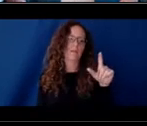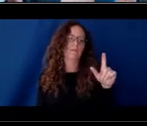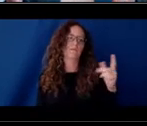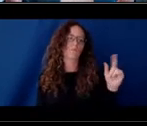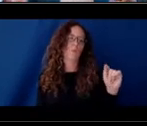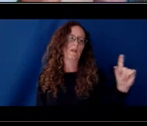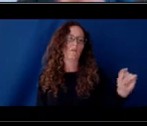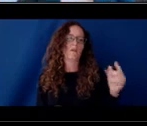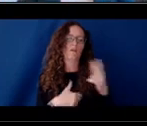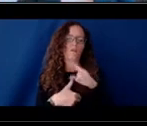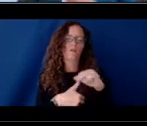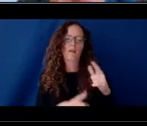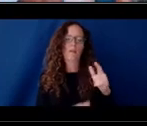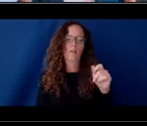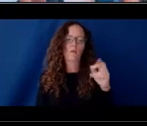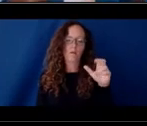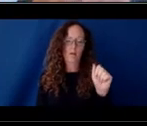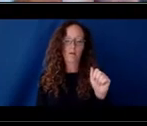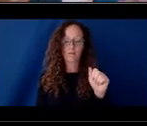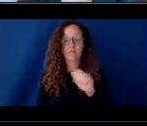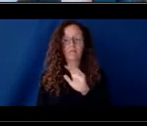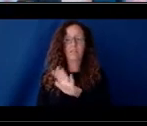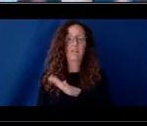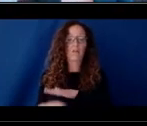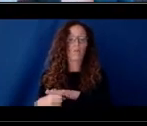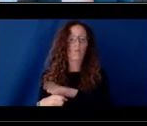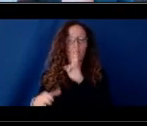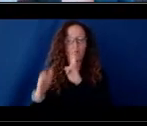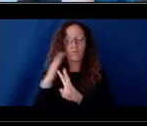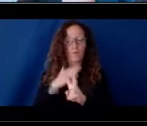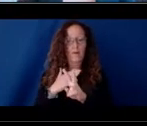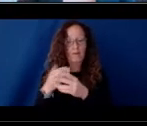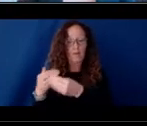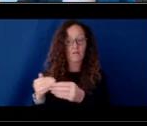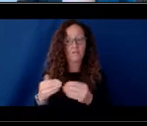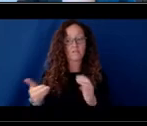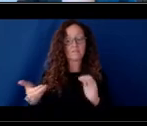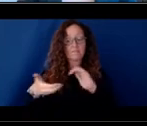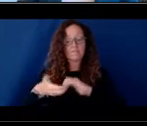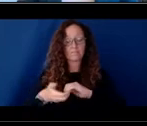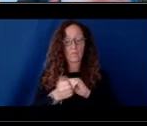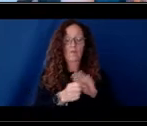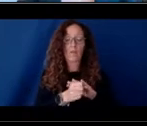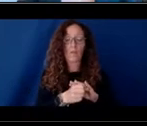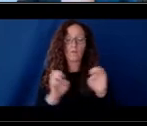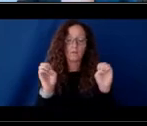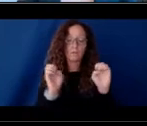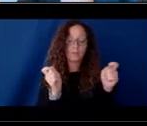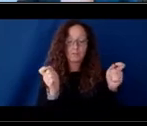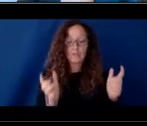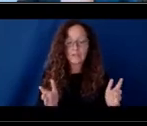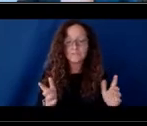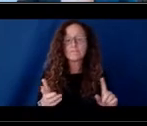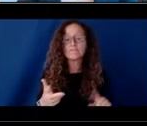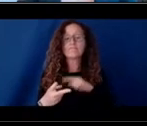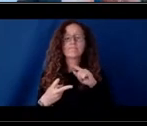local forecast offices have banded together with local emergency managers, local officials